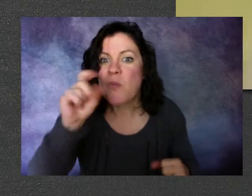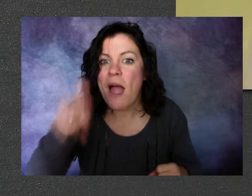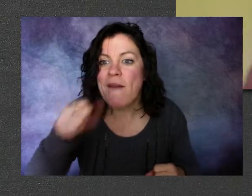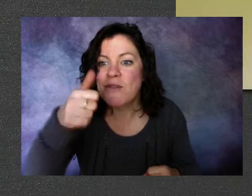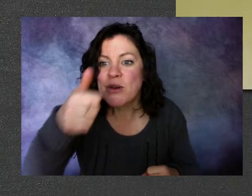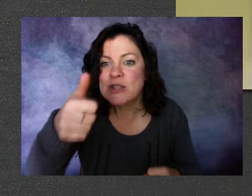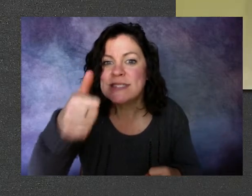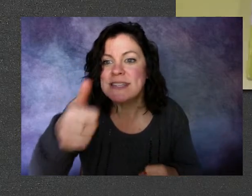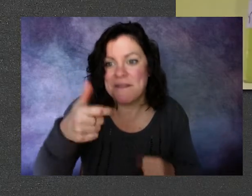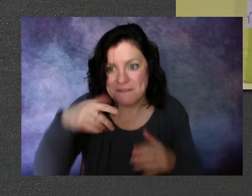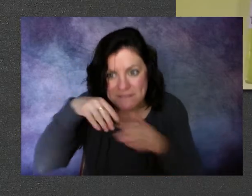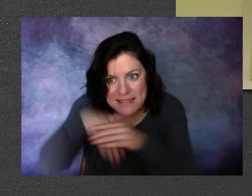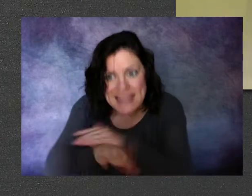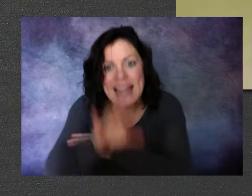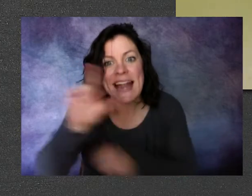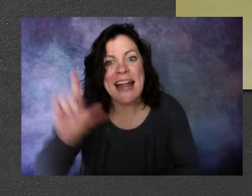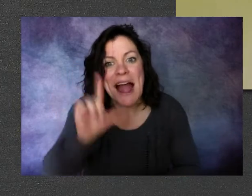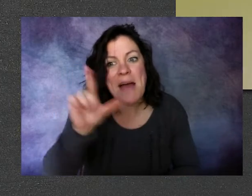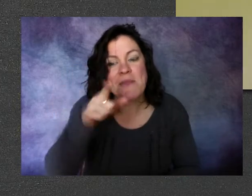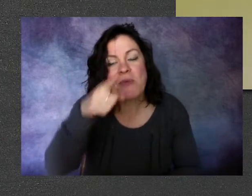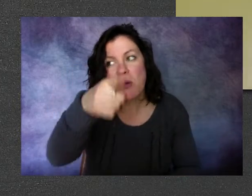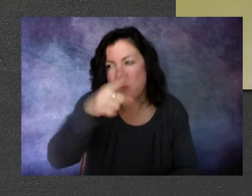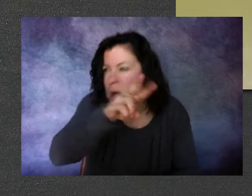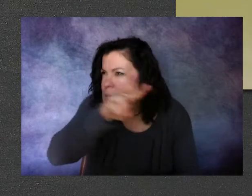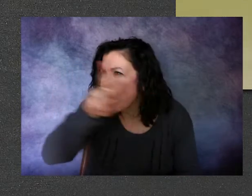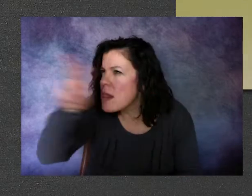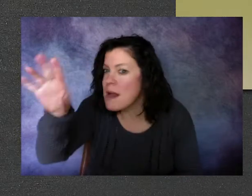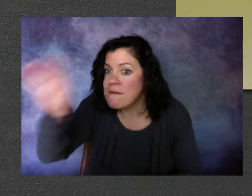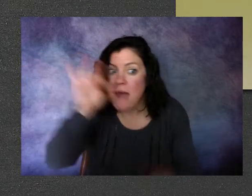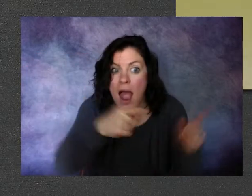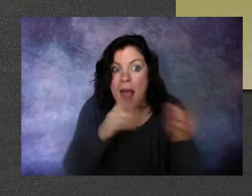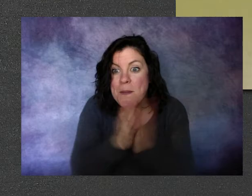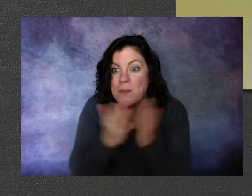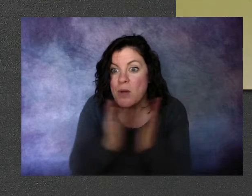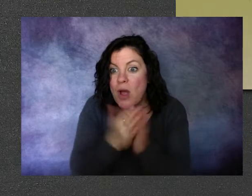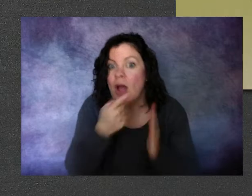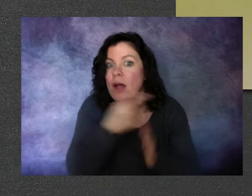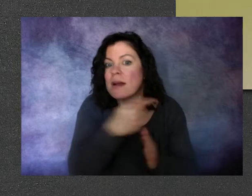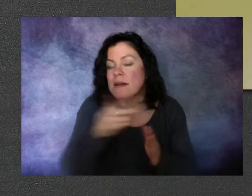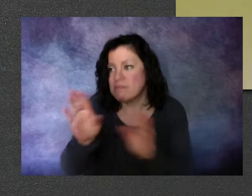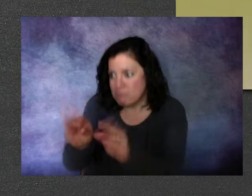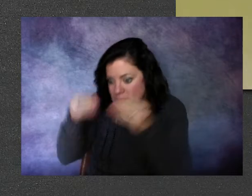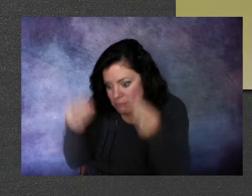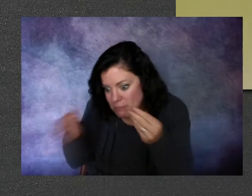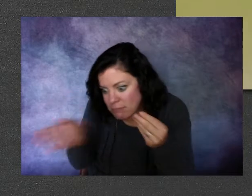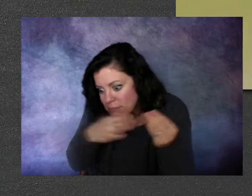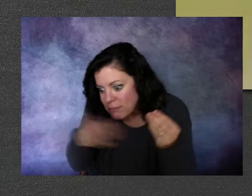to go check out "Curious George Visits the Library" to find out the ending and see if George made it home.